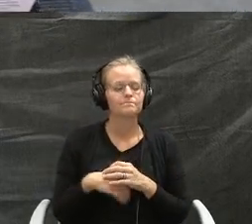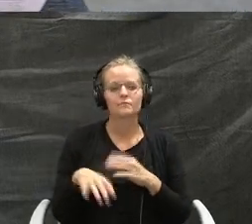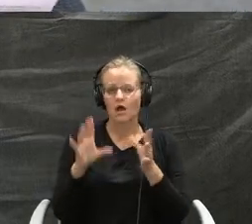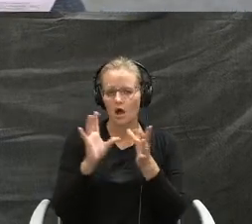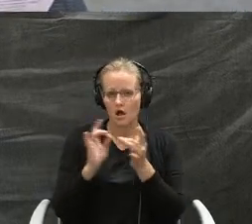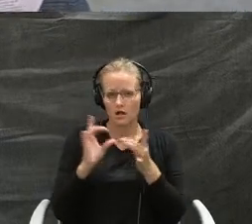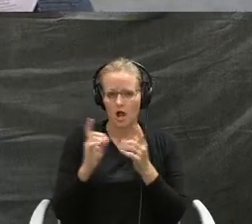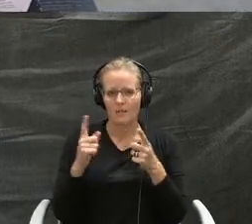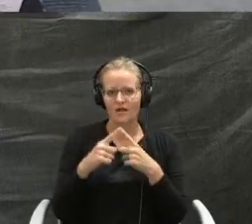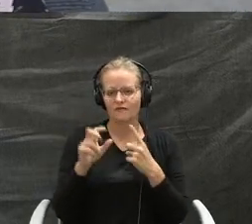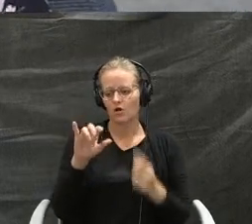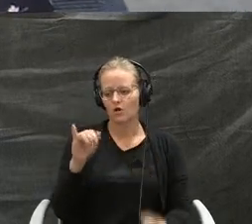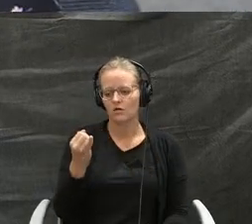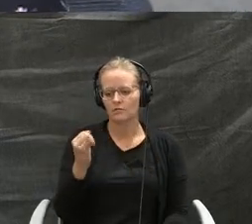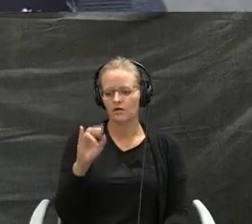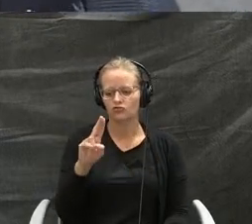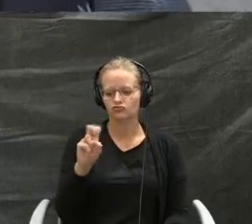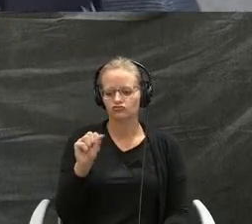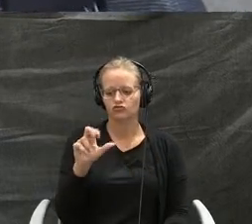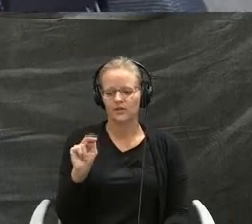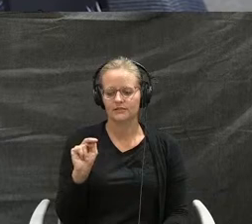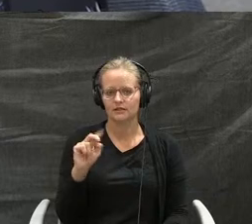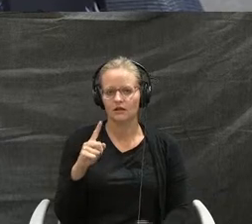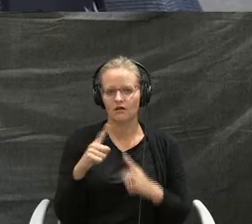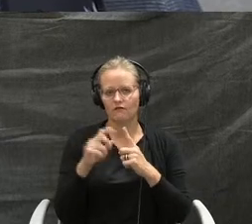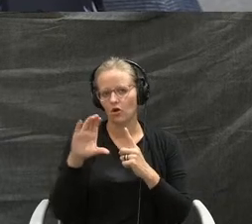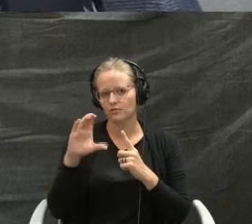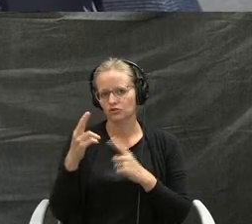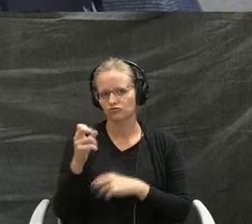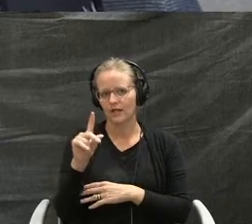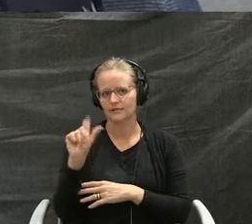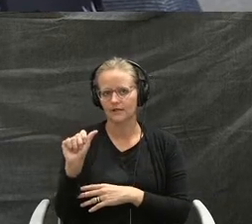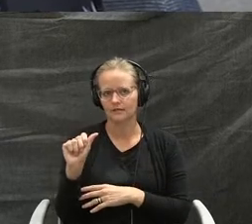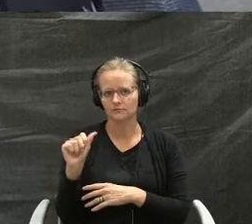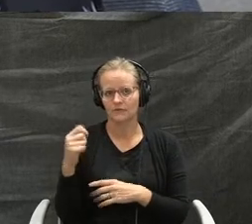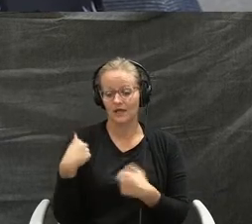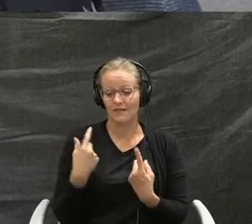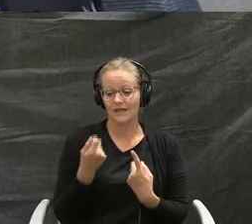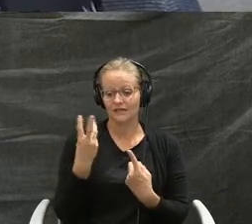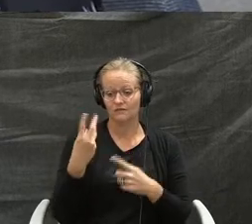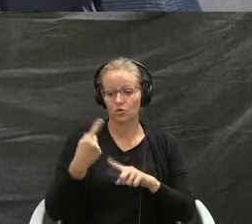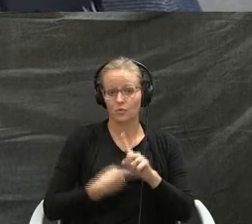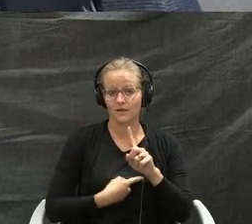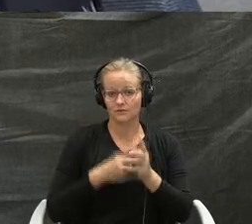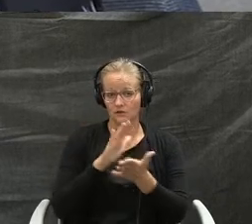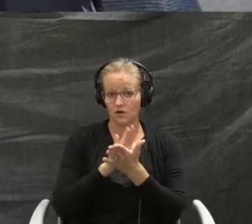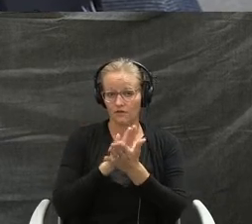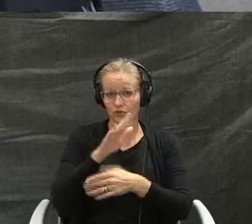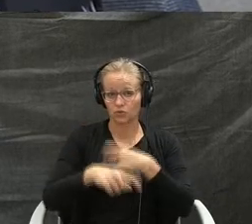Over the last several months of the last school year, students and staff had to navigate various learning management